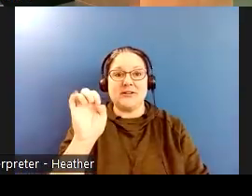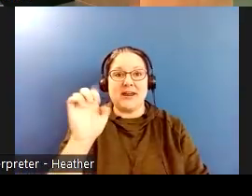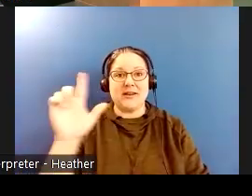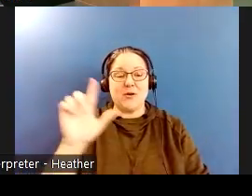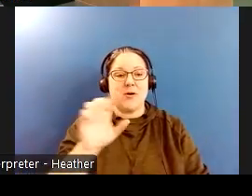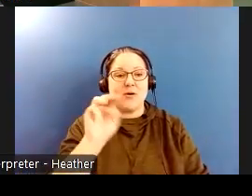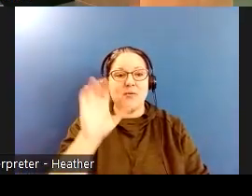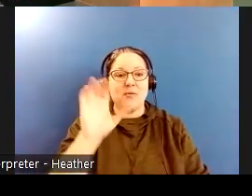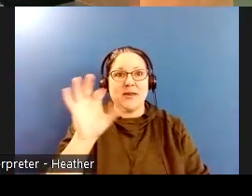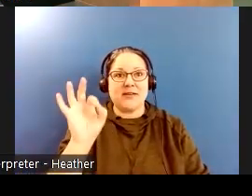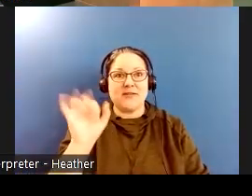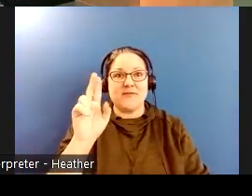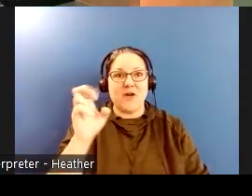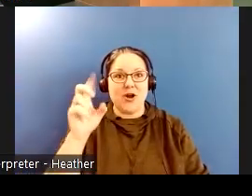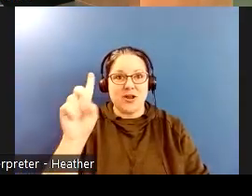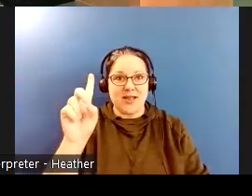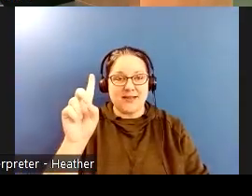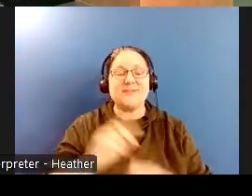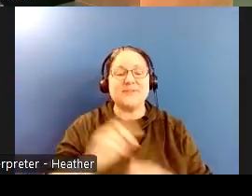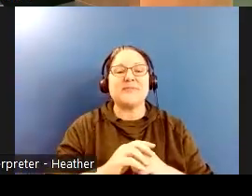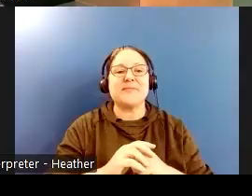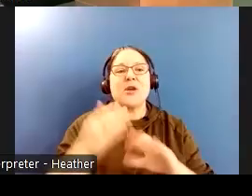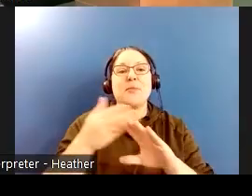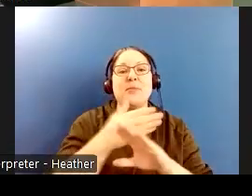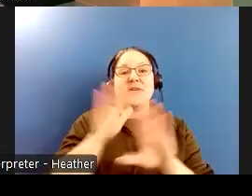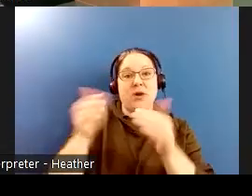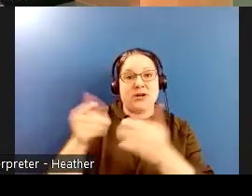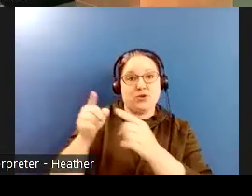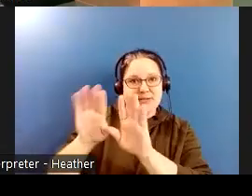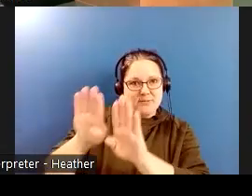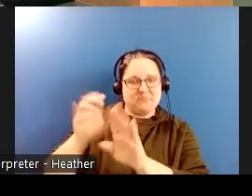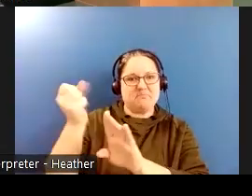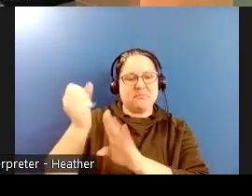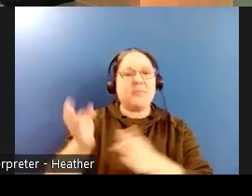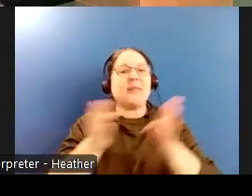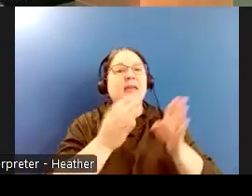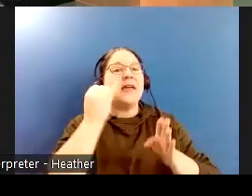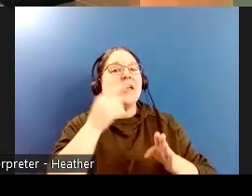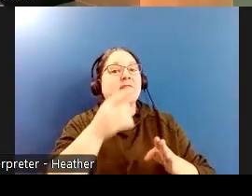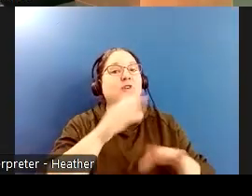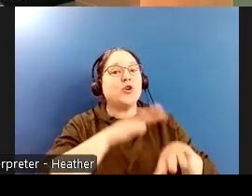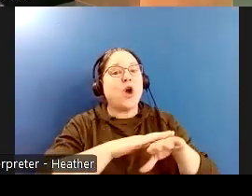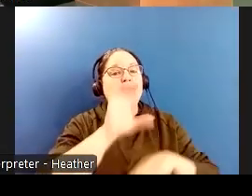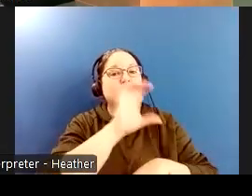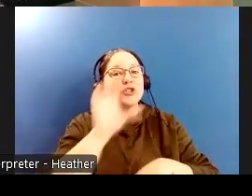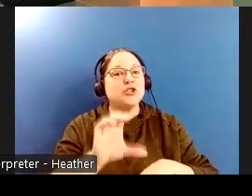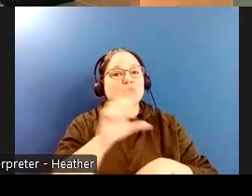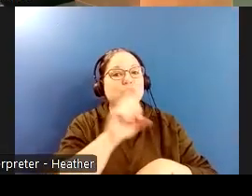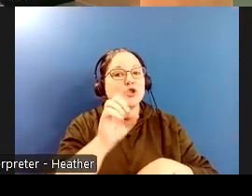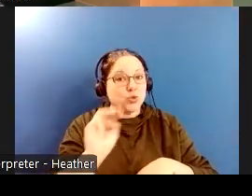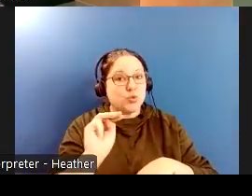introduce him, I just want to say a few things. One is if you're watching this on Zoom. Um,